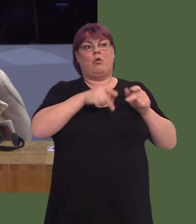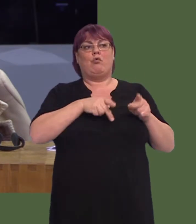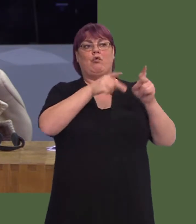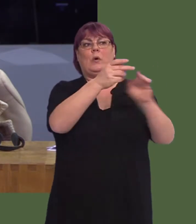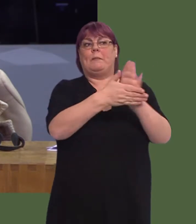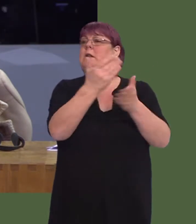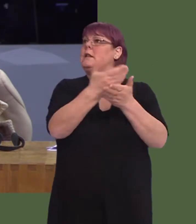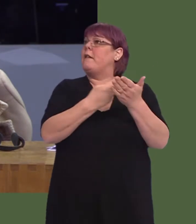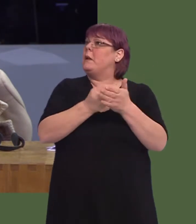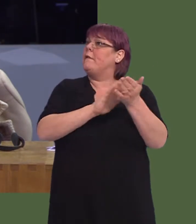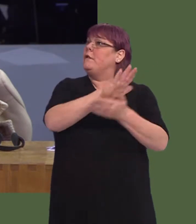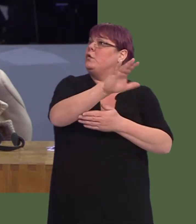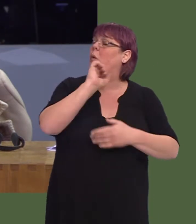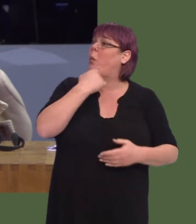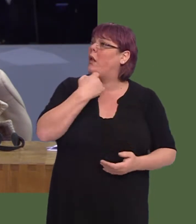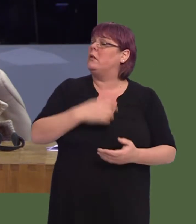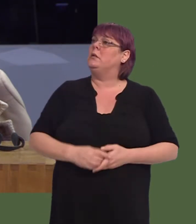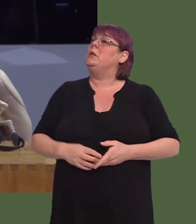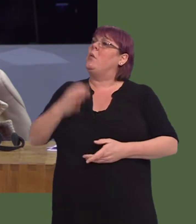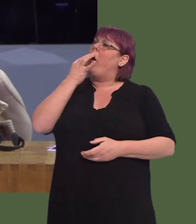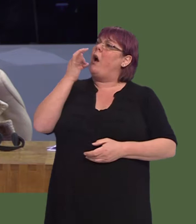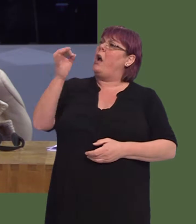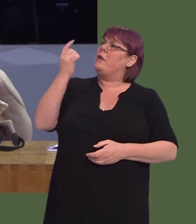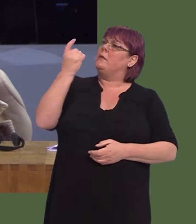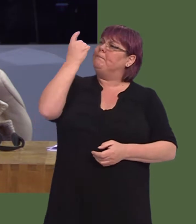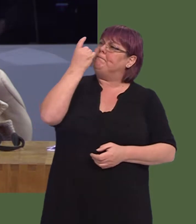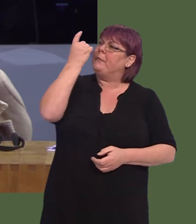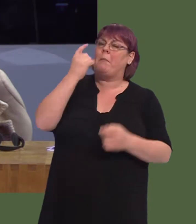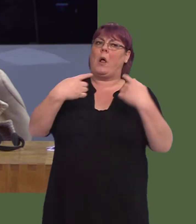First Minister, what consideration have you given to allowing the scheme to be used to